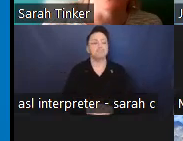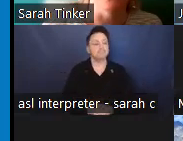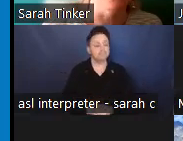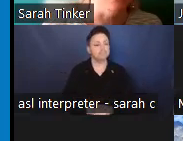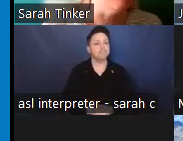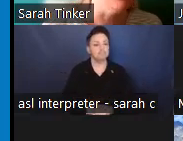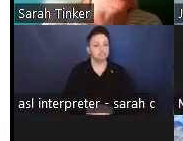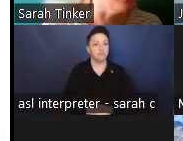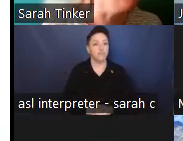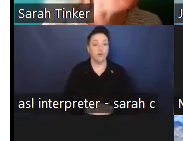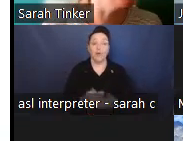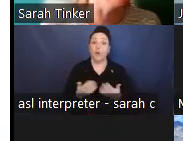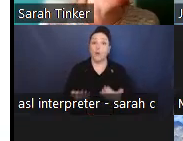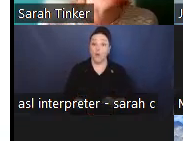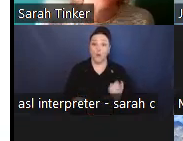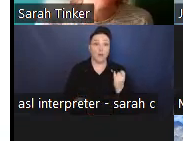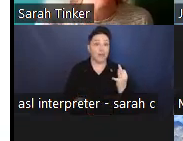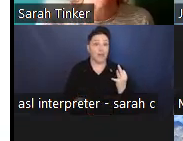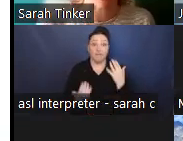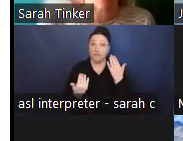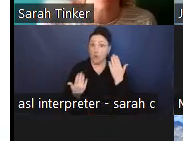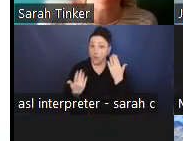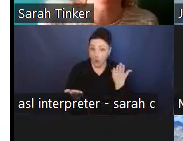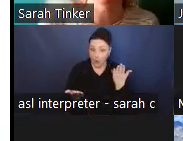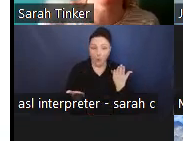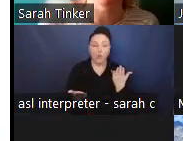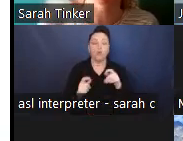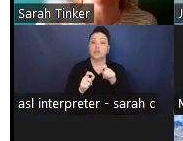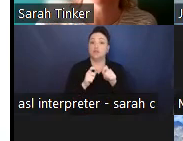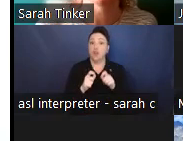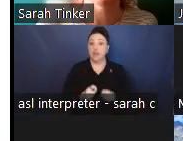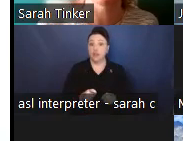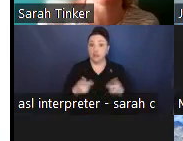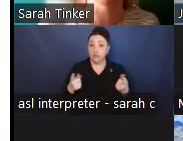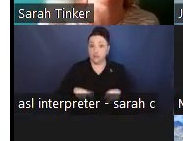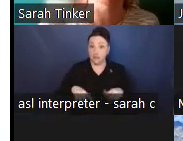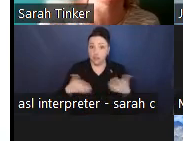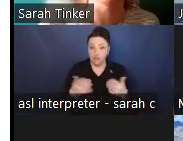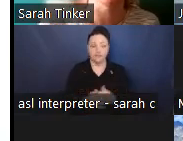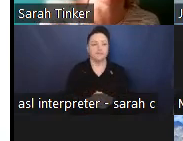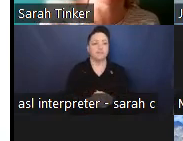in case any of you are unfamiliar with the changes what we did was basically launch a new vision of